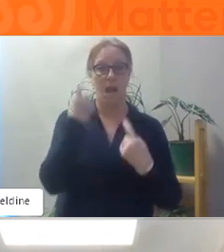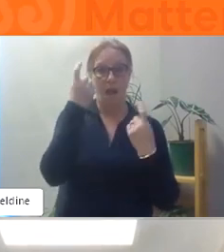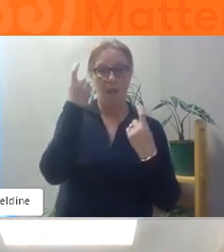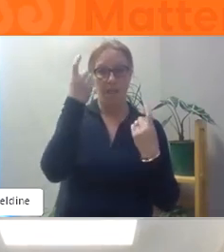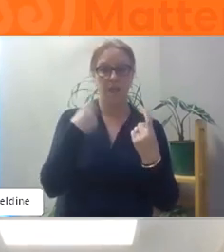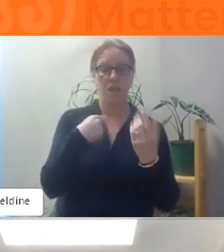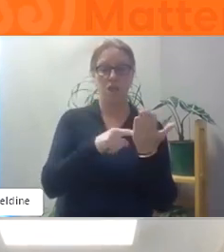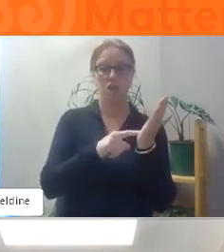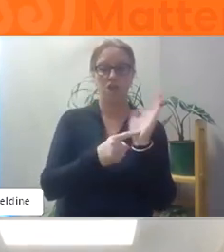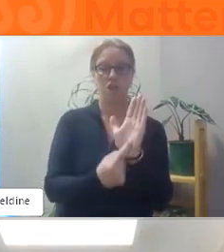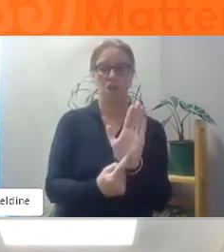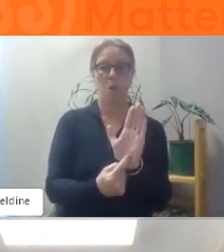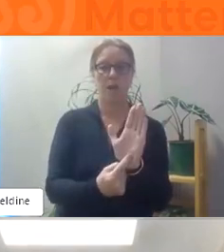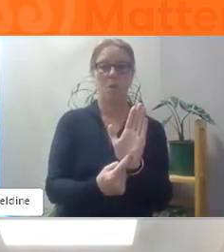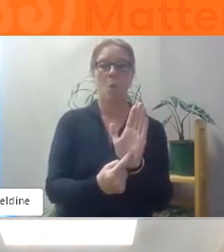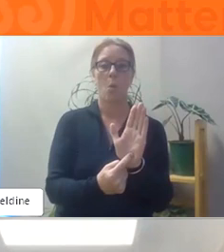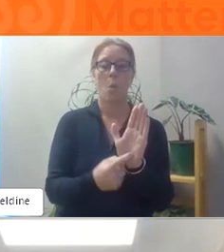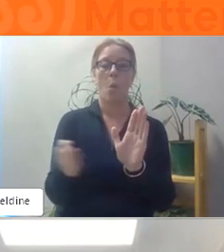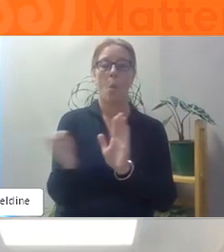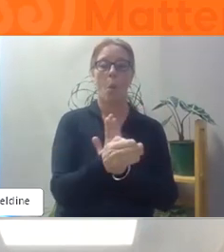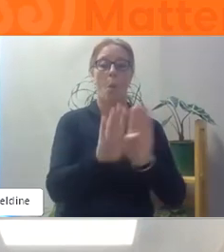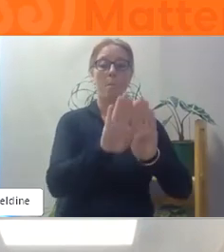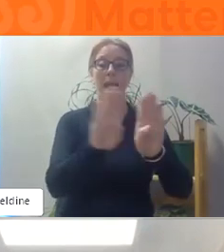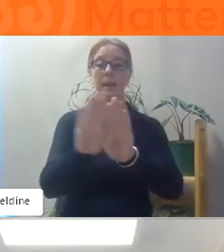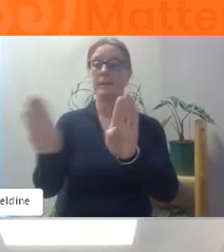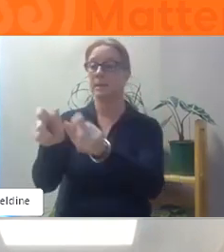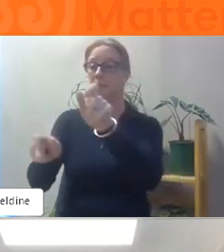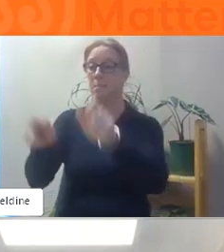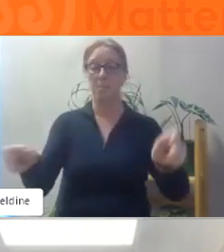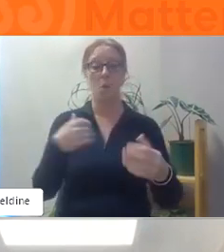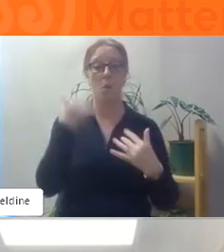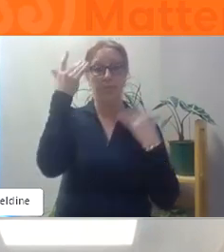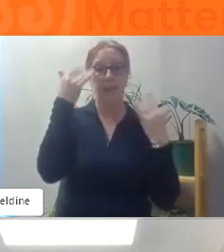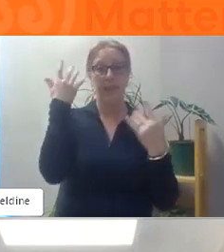of all of our panellists here thinking about the legacy that Special Education